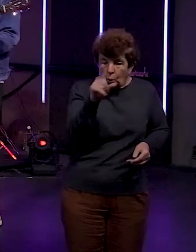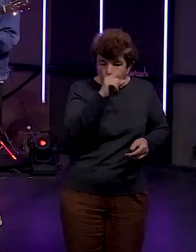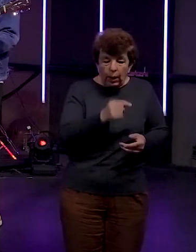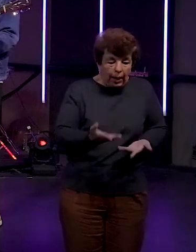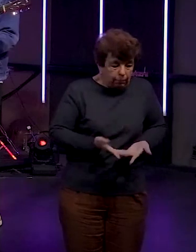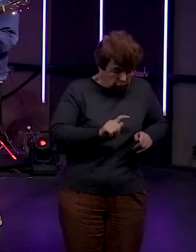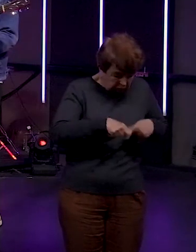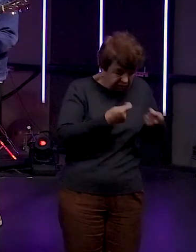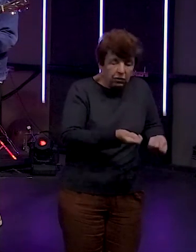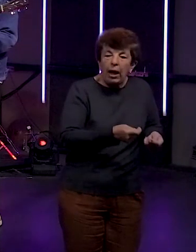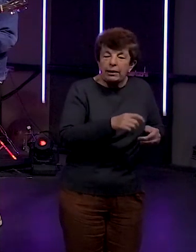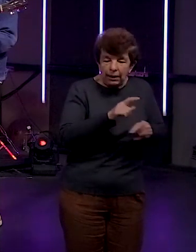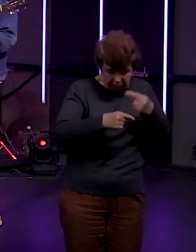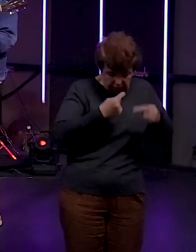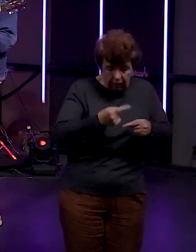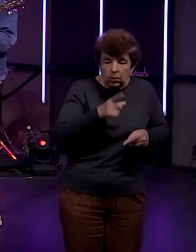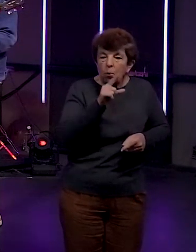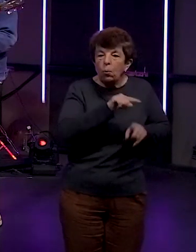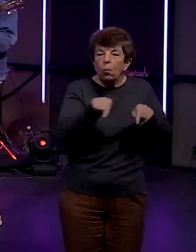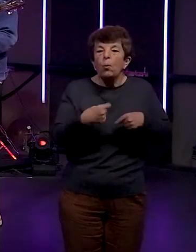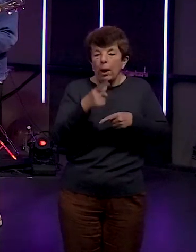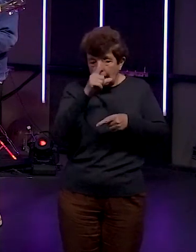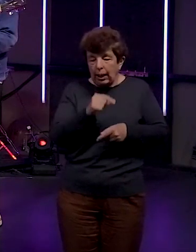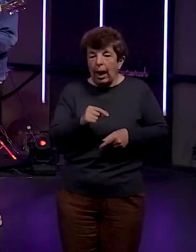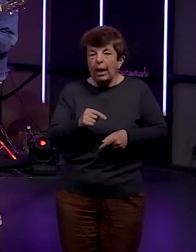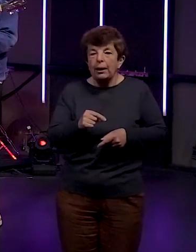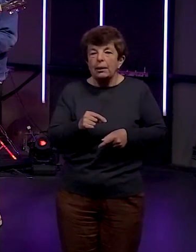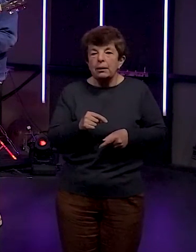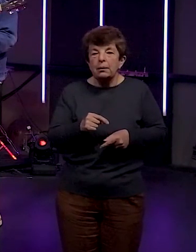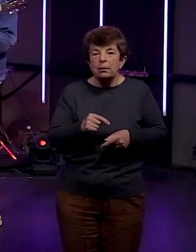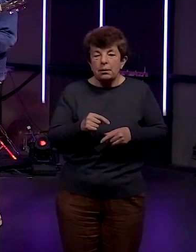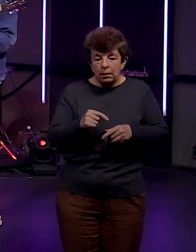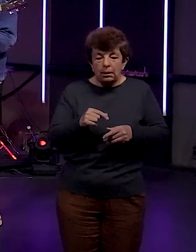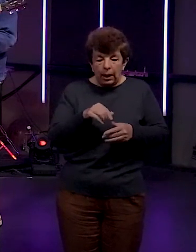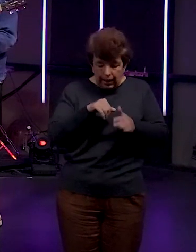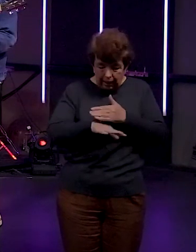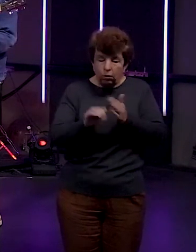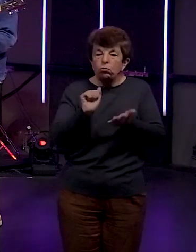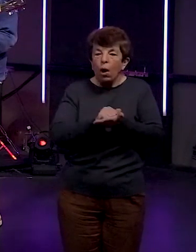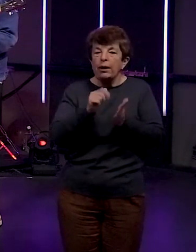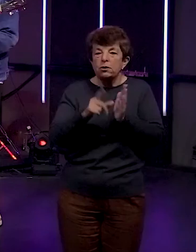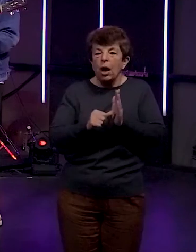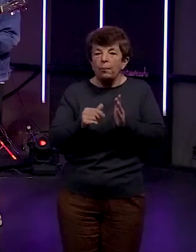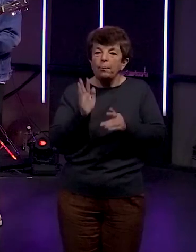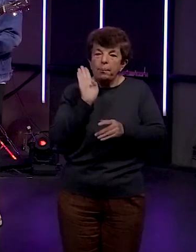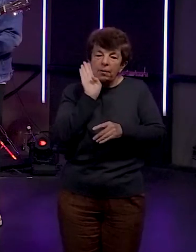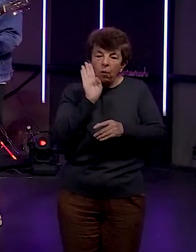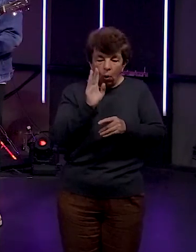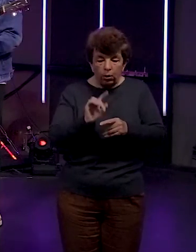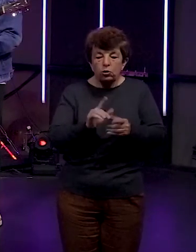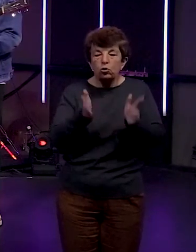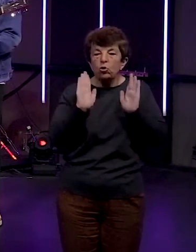details and we can get you in on time for our service start. Also starting next